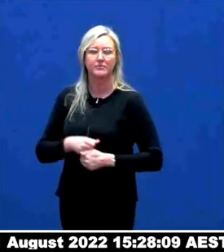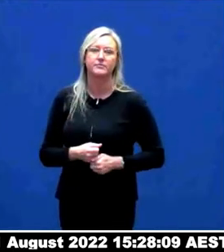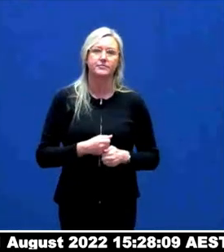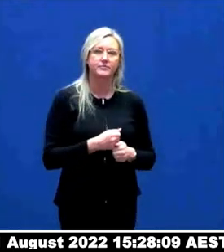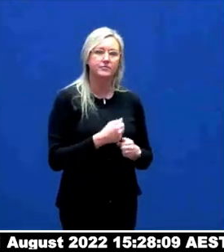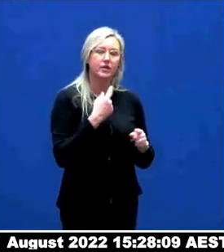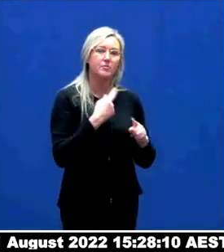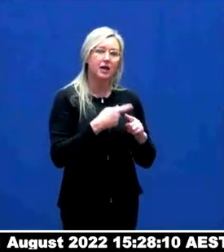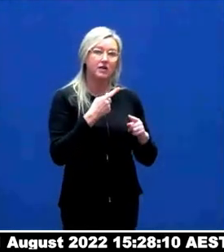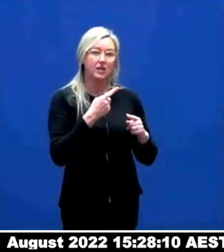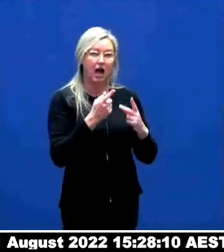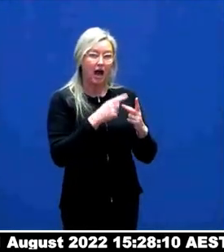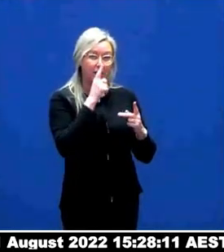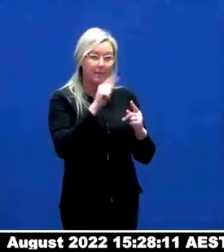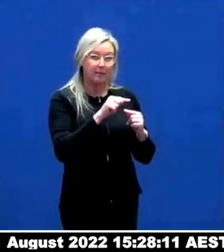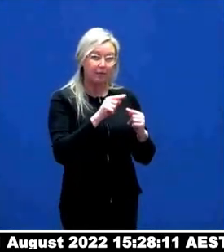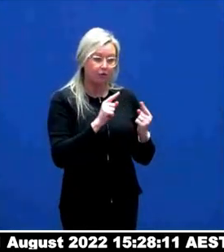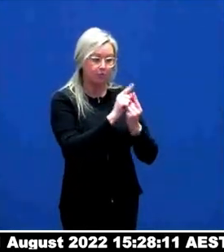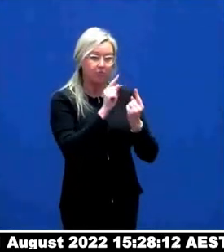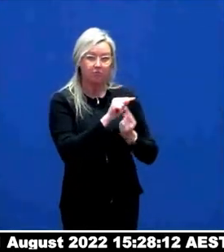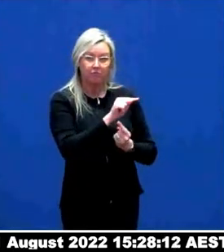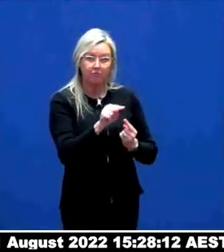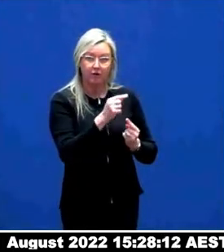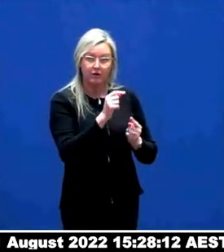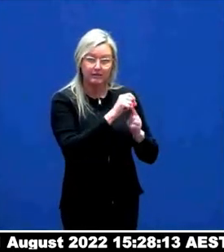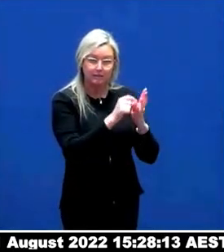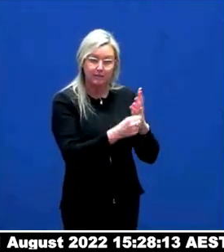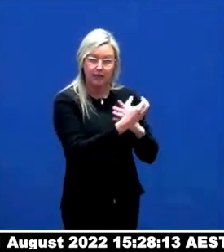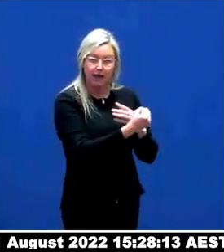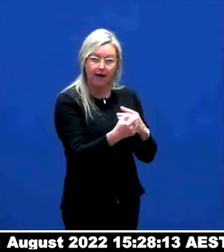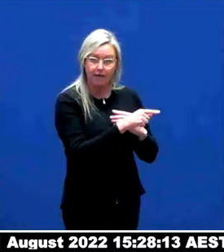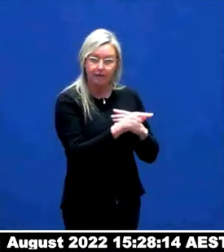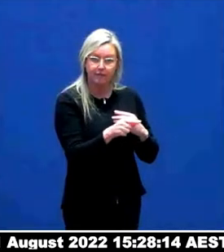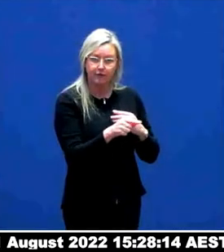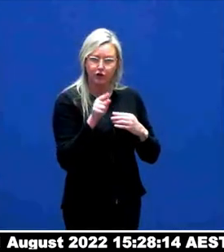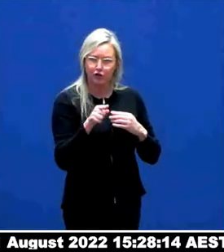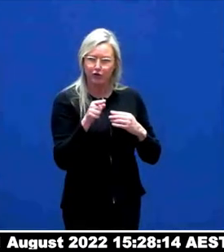also had disabilities. And we talked about how you worked out whether somebody has a disability or you